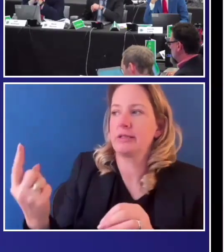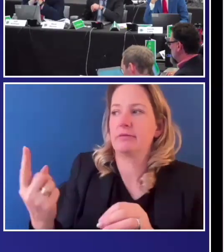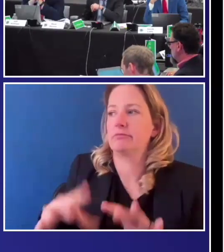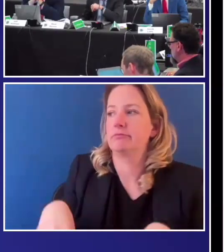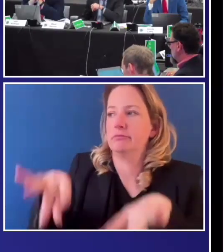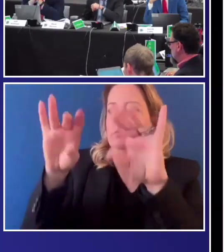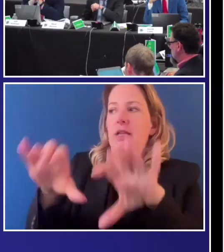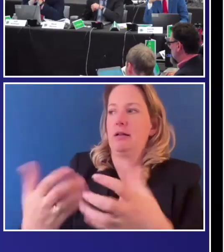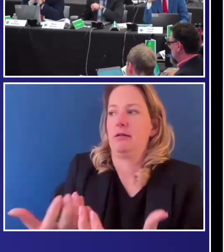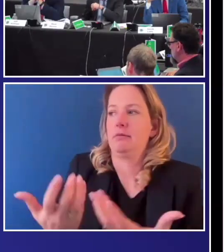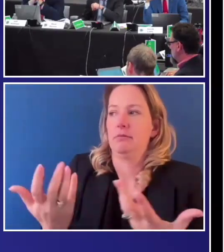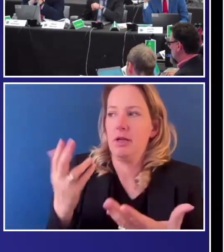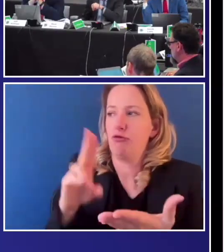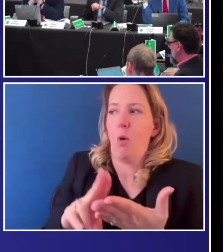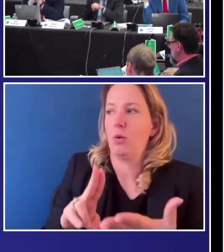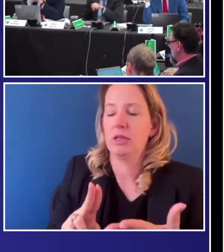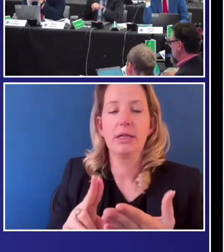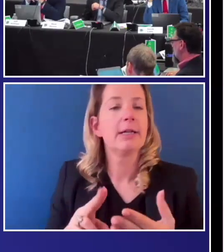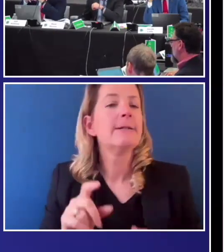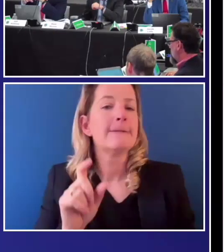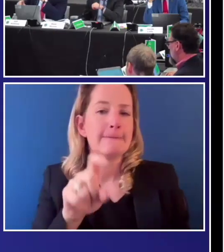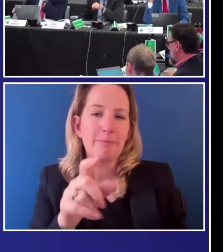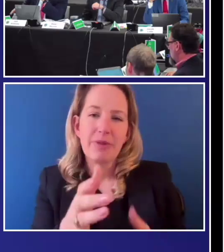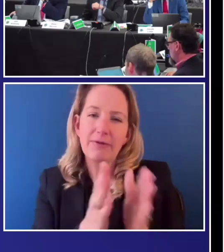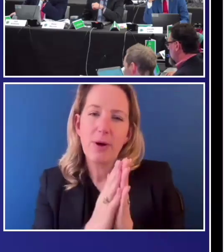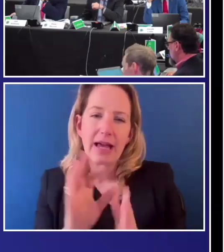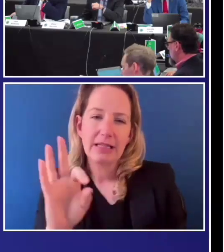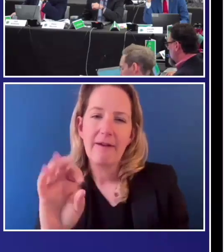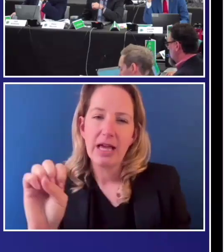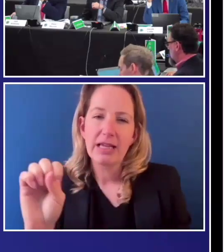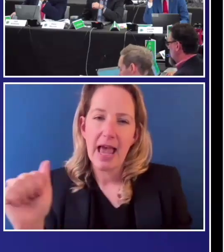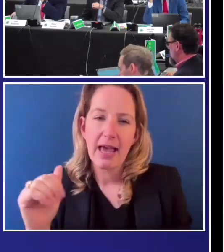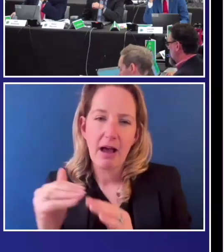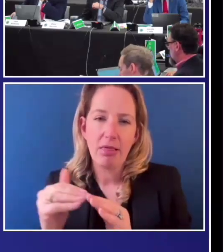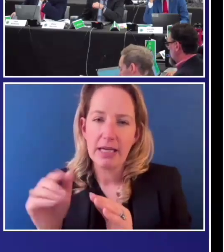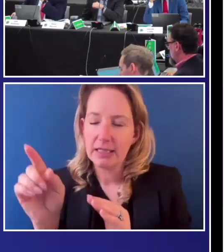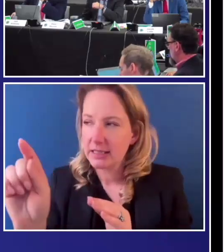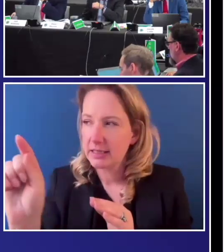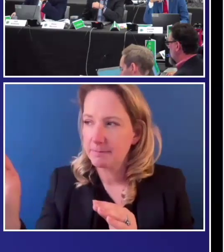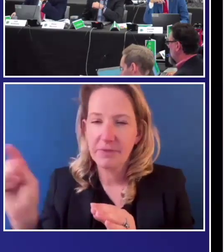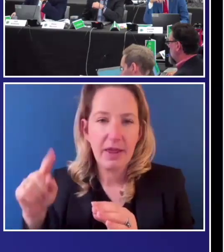colleagues on that. They, they are, they are in the process of